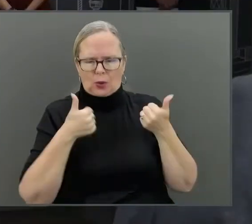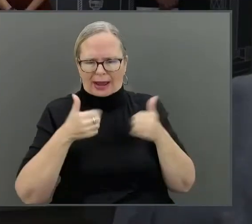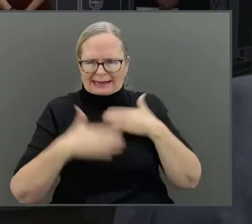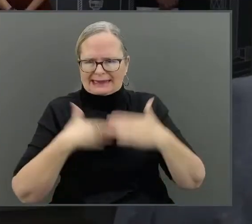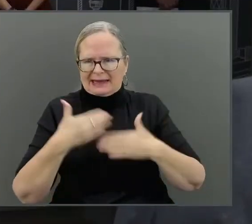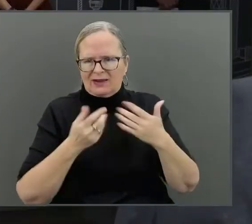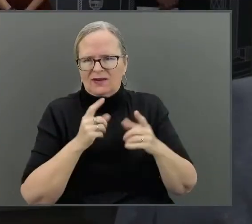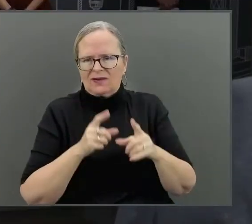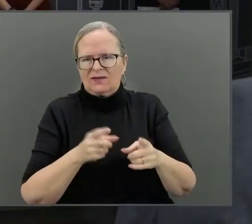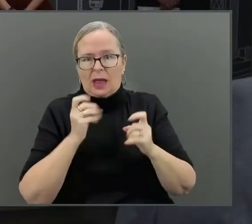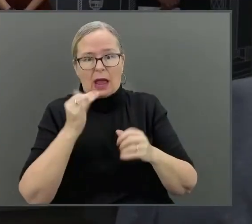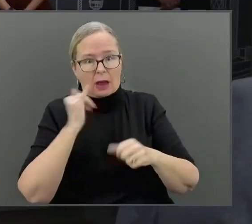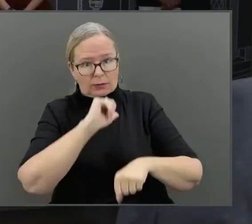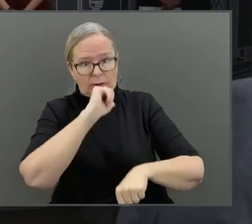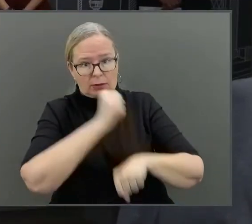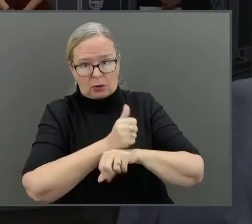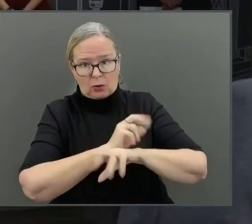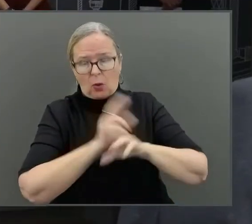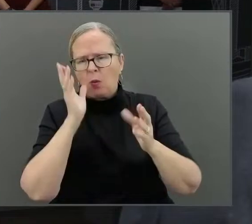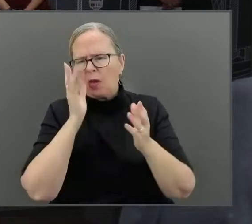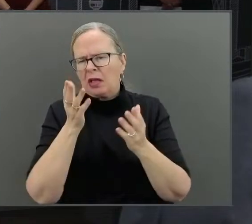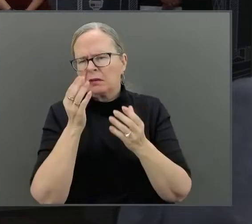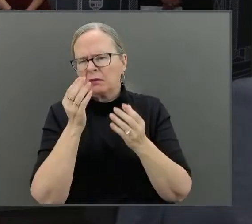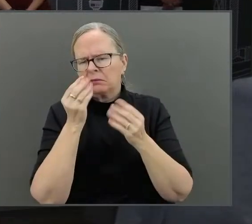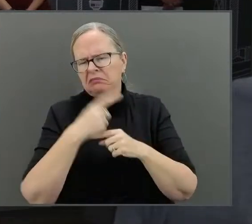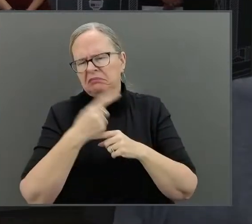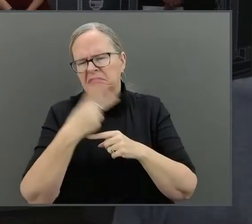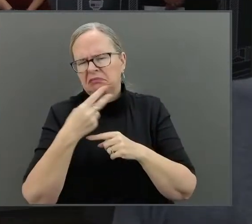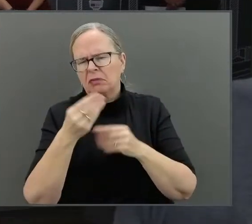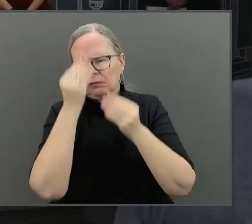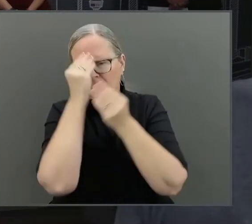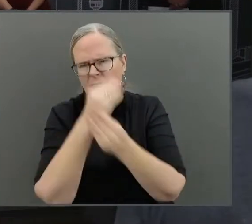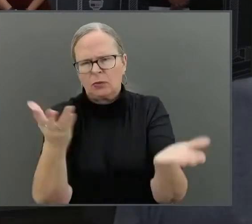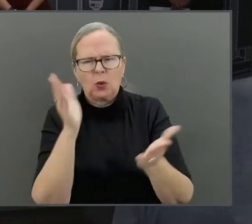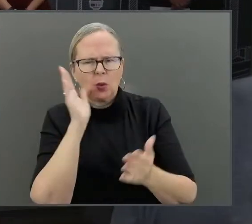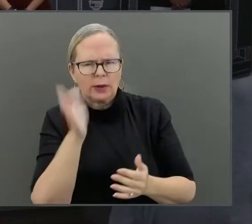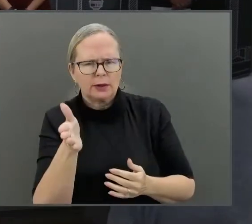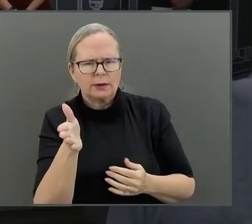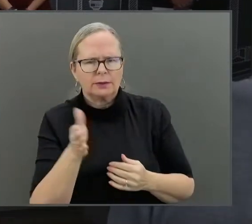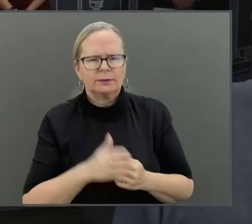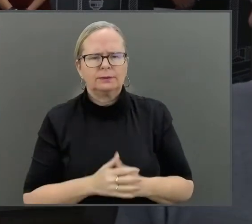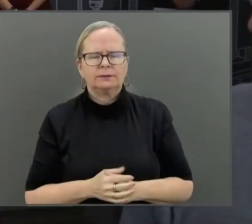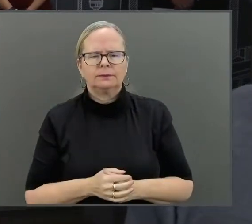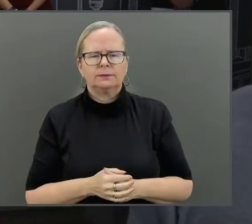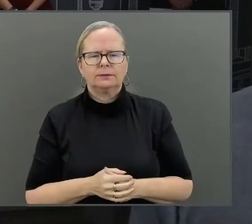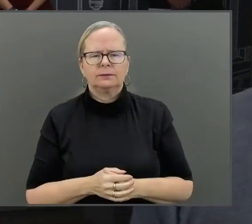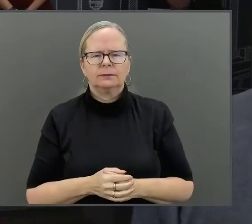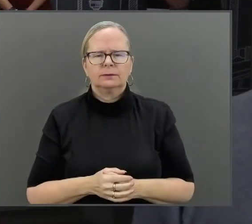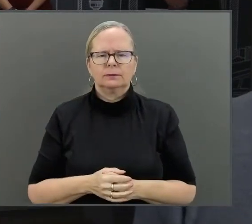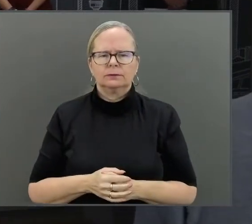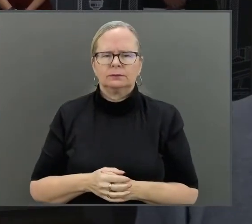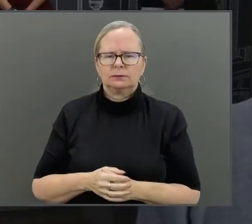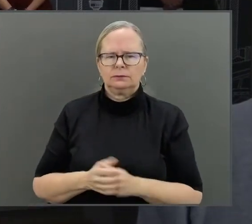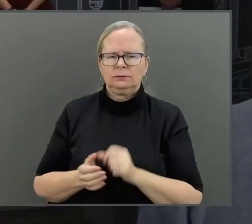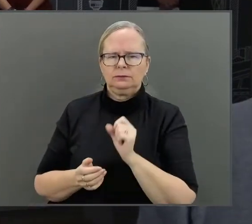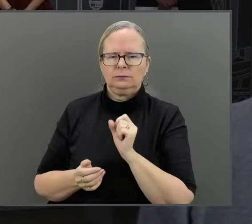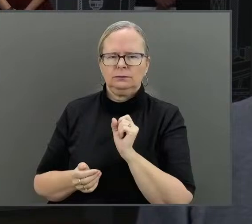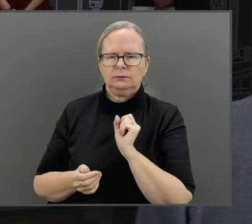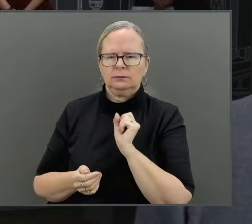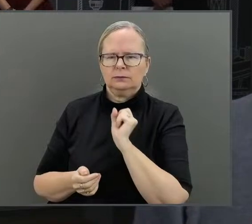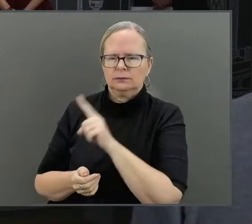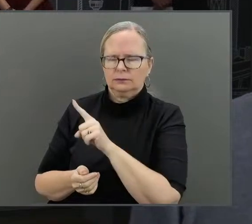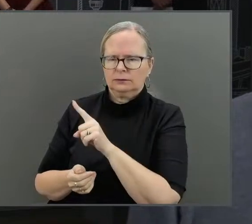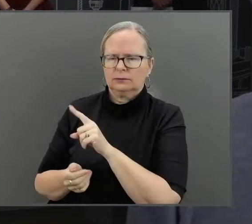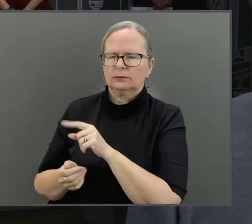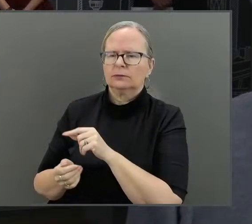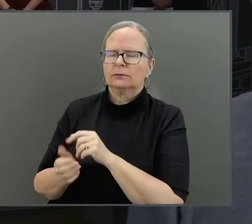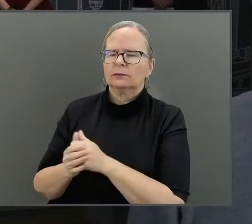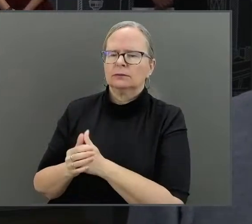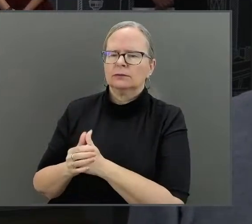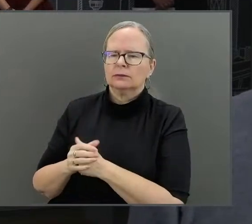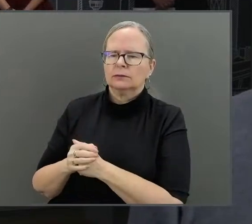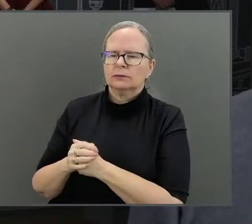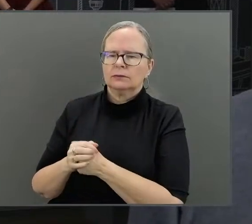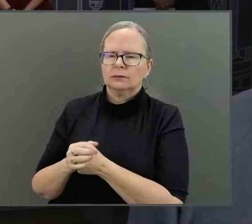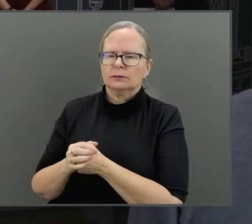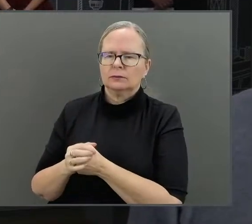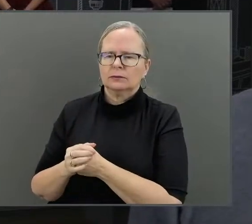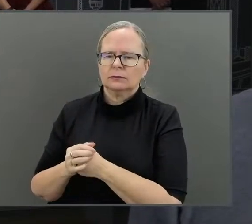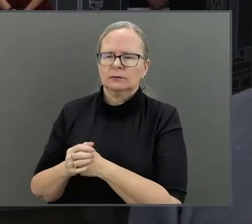days H hey I just want to ask um there's been a lot of talk about how the pipe burst um the